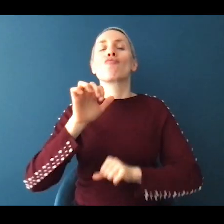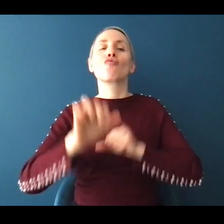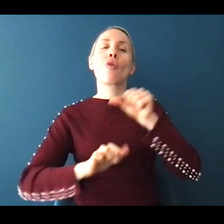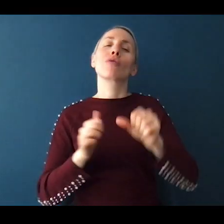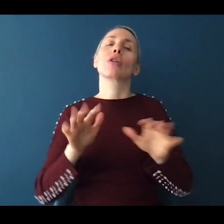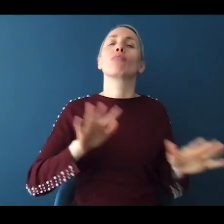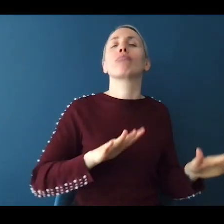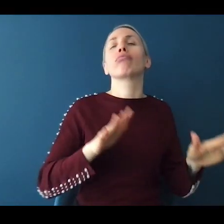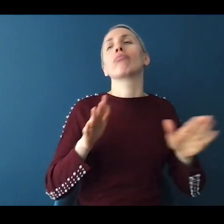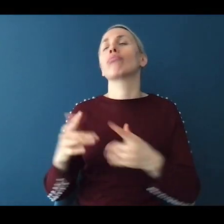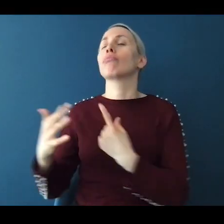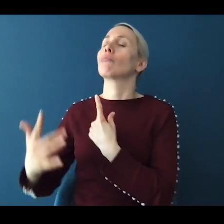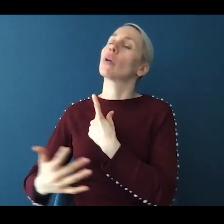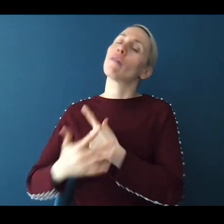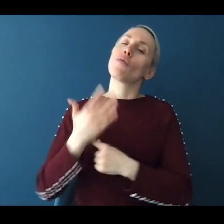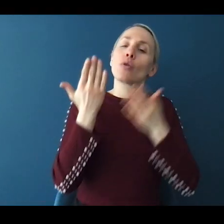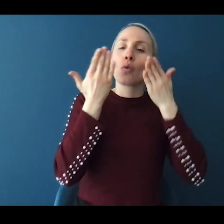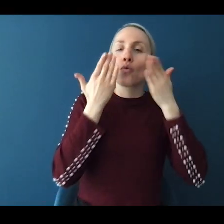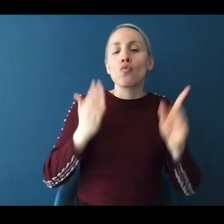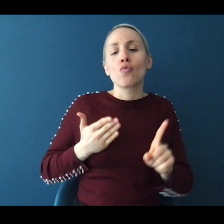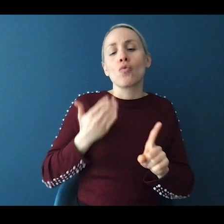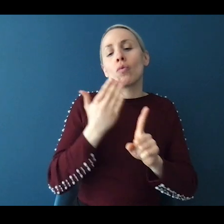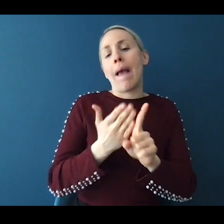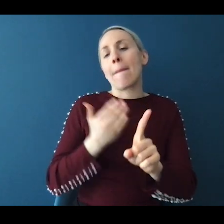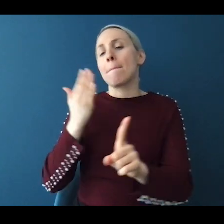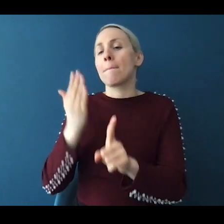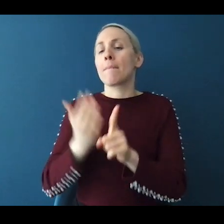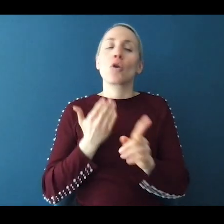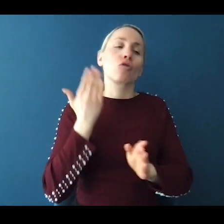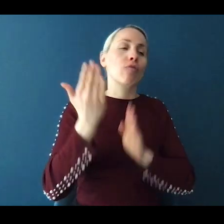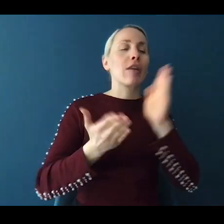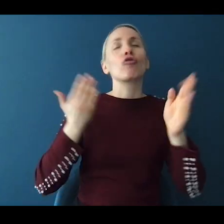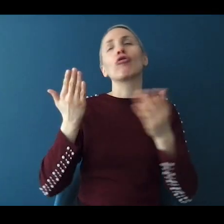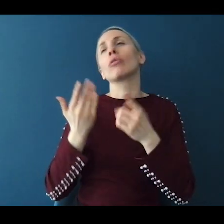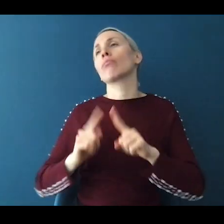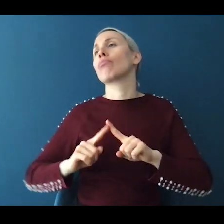really allow the process to take you in different in different directions and take risks so